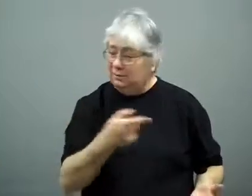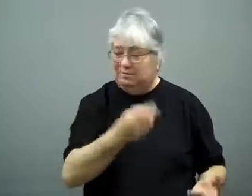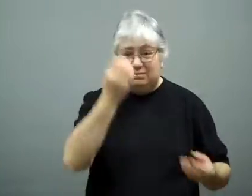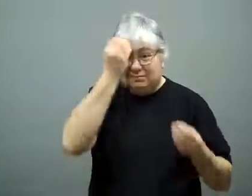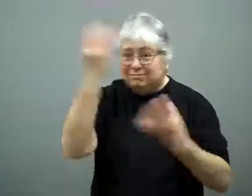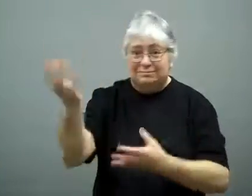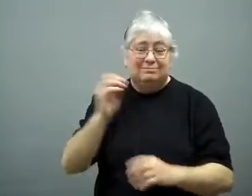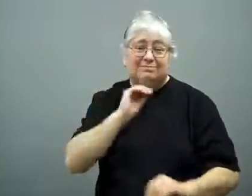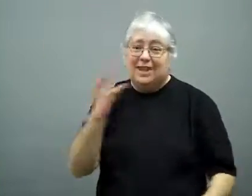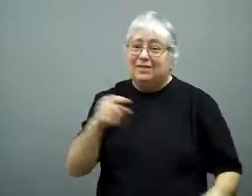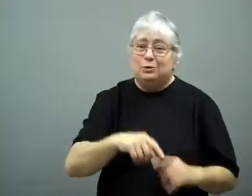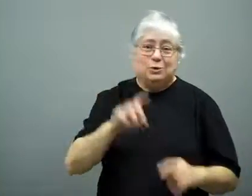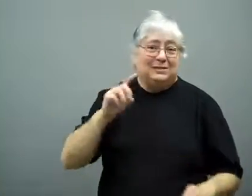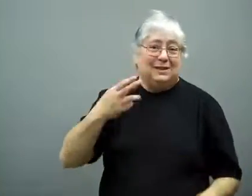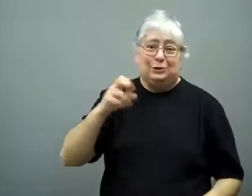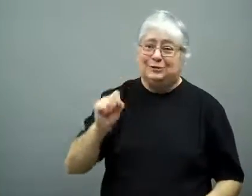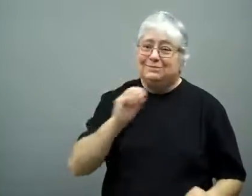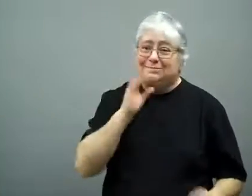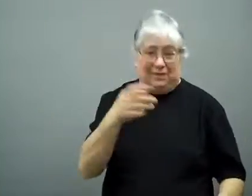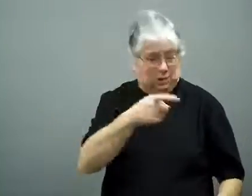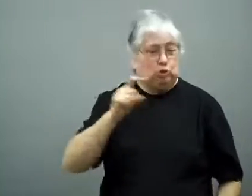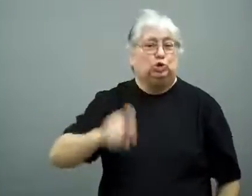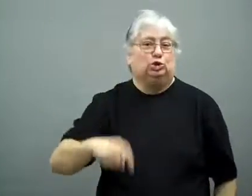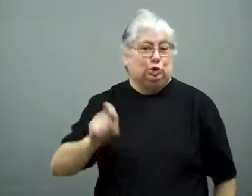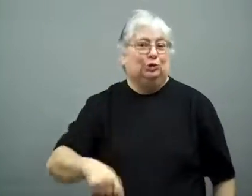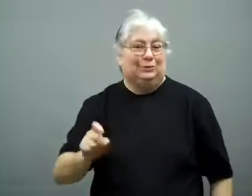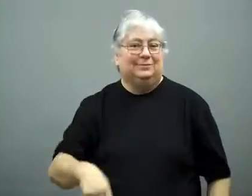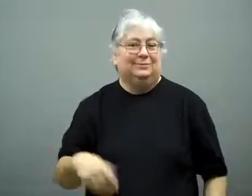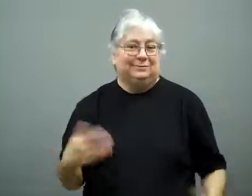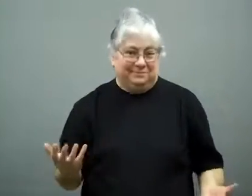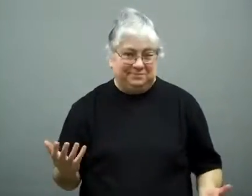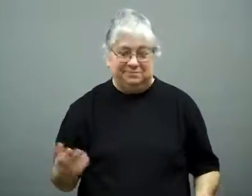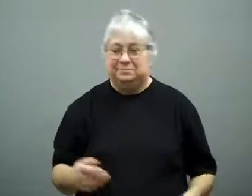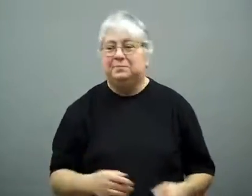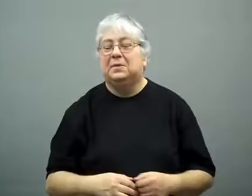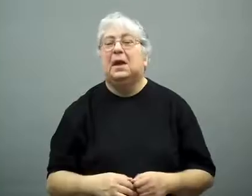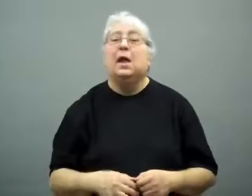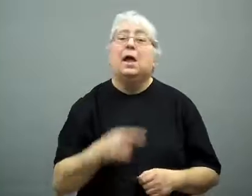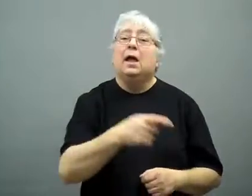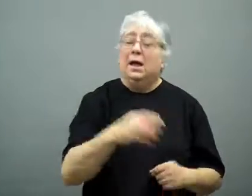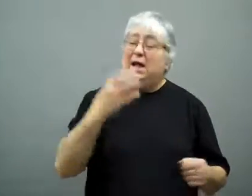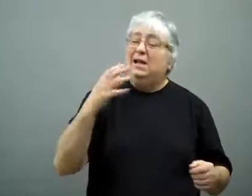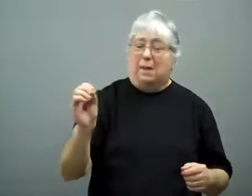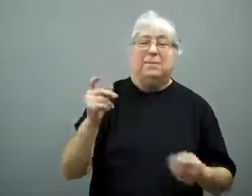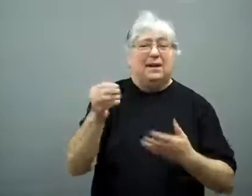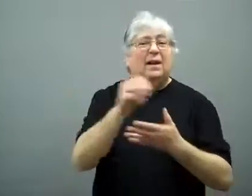That was supposed to be reported to the DHS as well, but it wasn't.